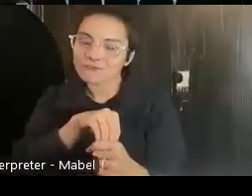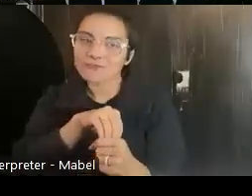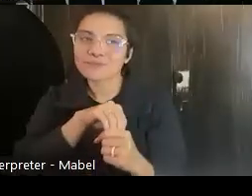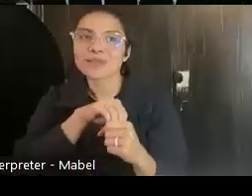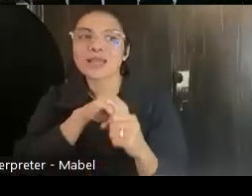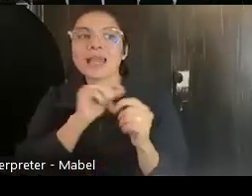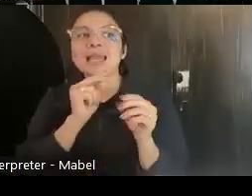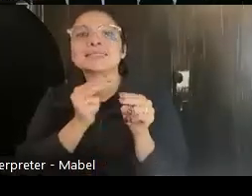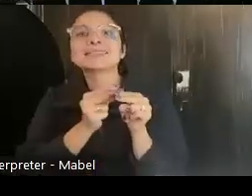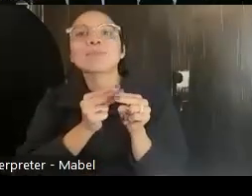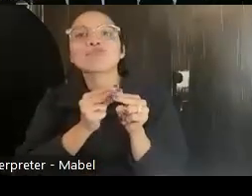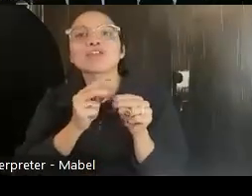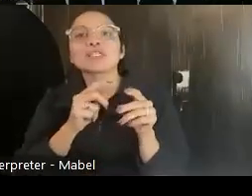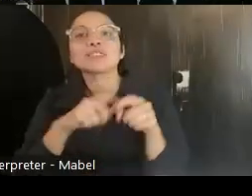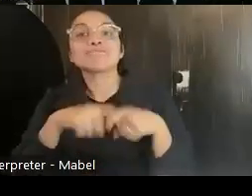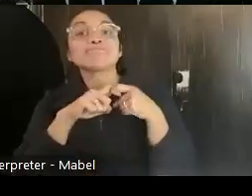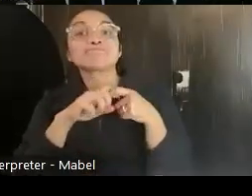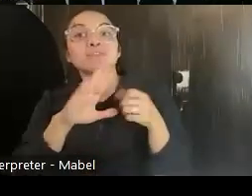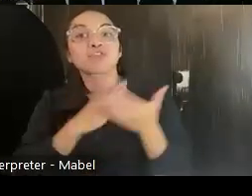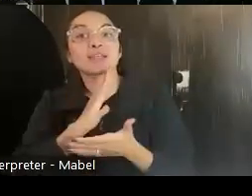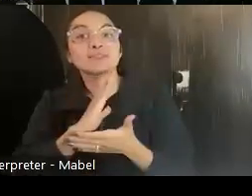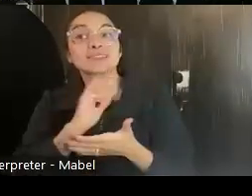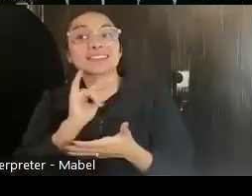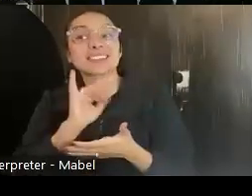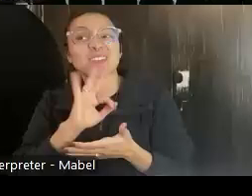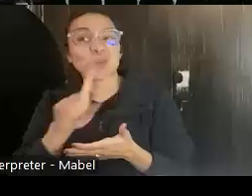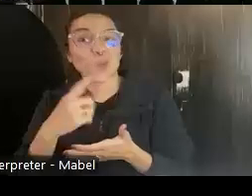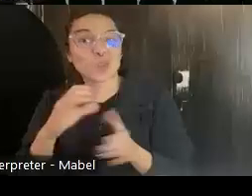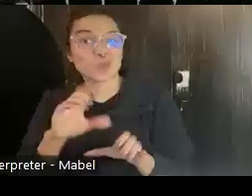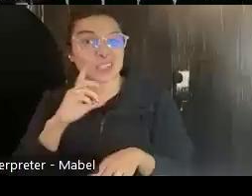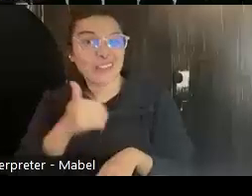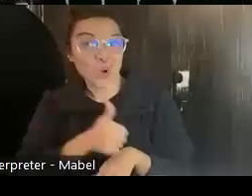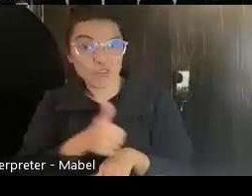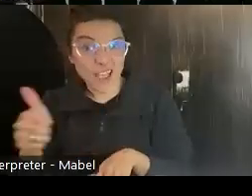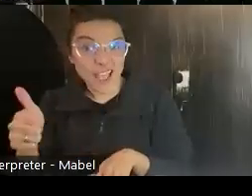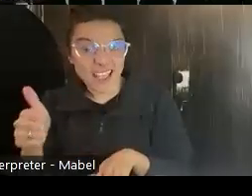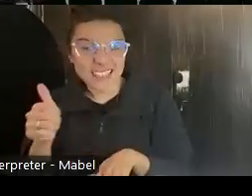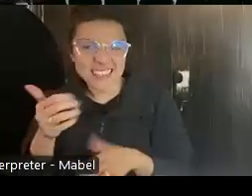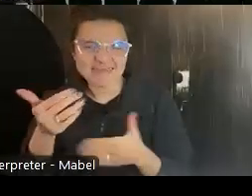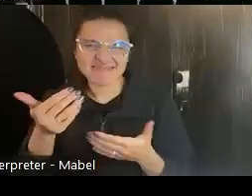which if you're only doing that for a ride I think that's a problem and so I I I want us to address